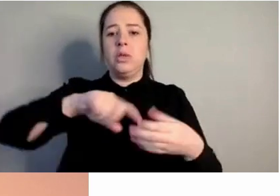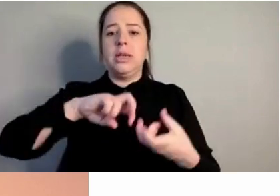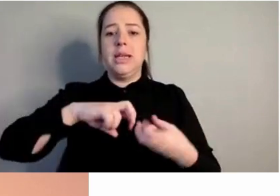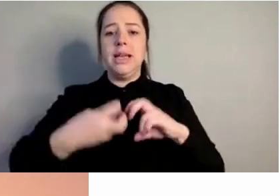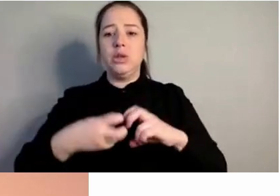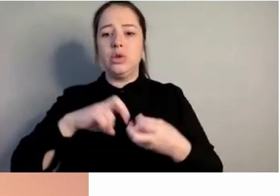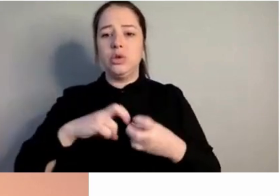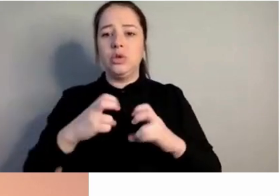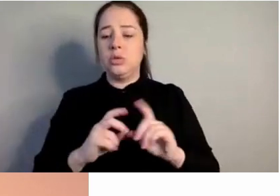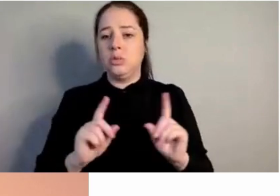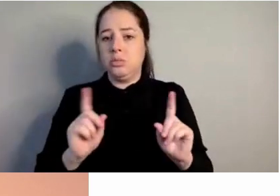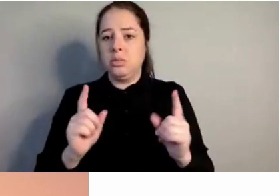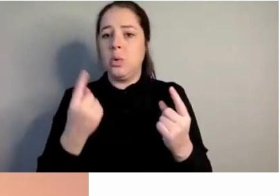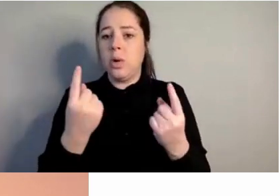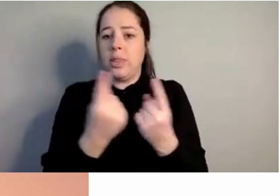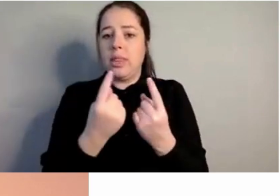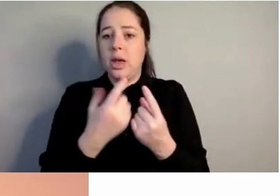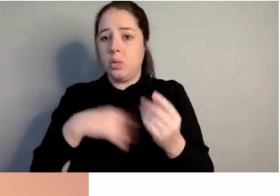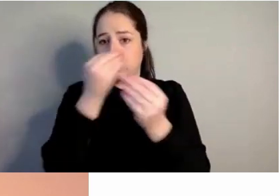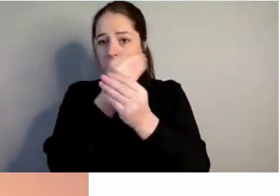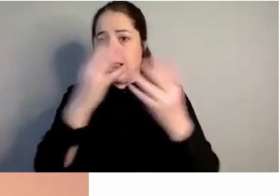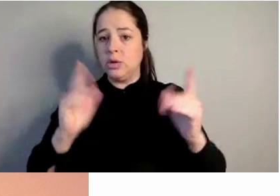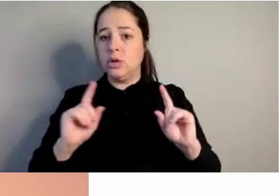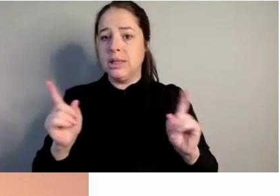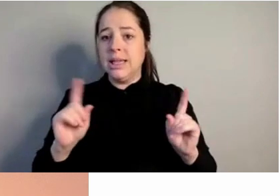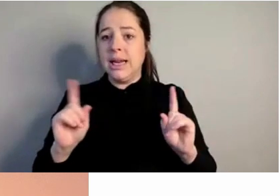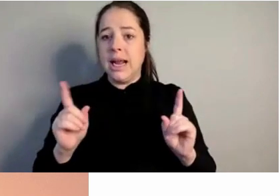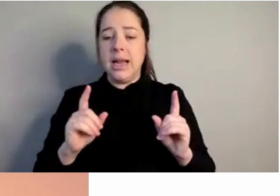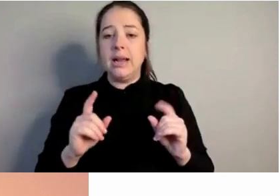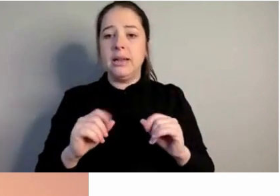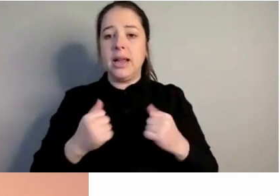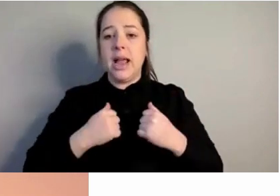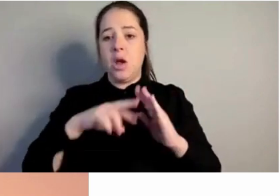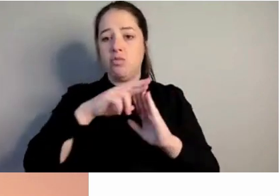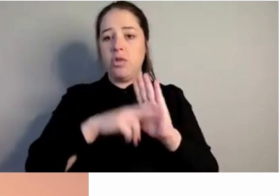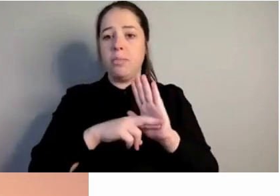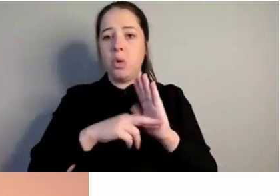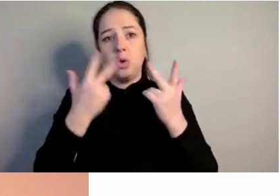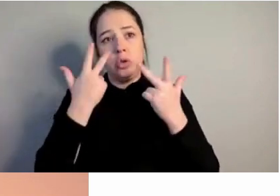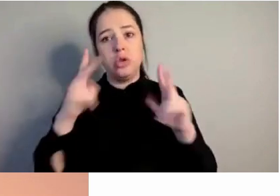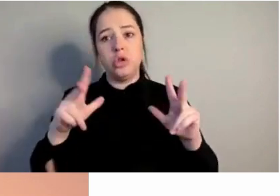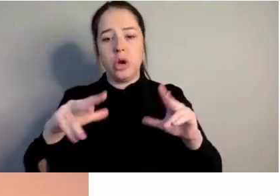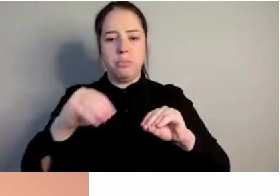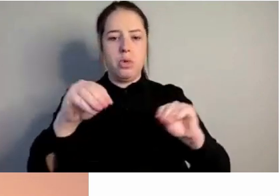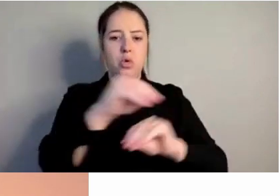One of the things that I wanted to highlight for you today is that the state of the service report shows that mobility across the APS is increasing